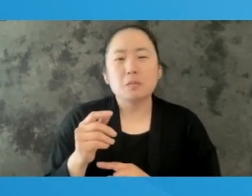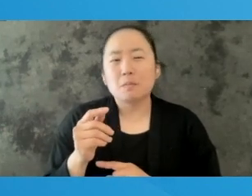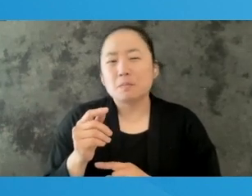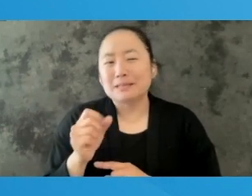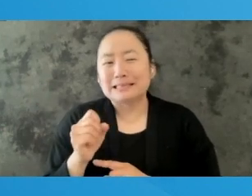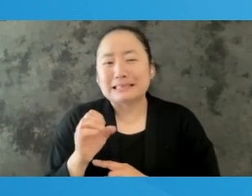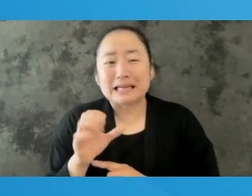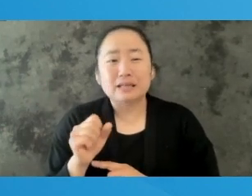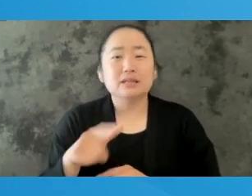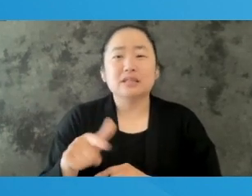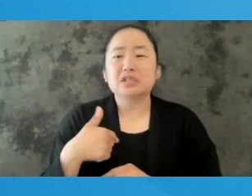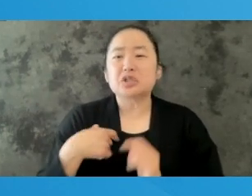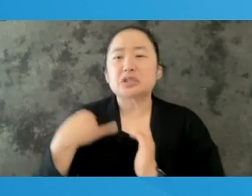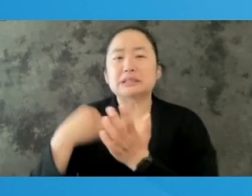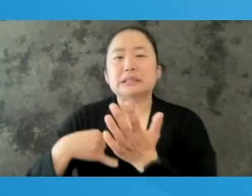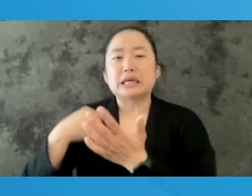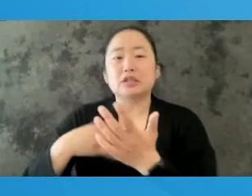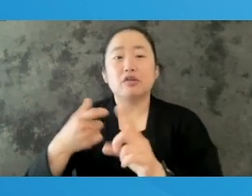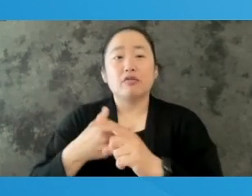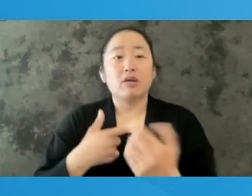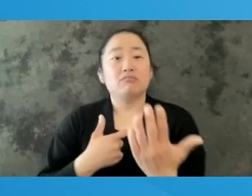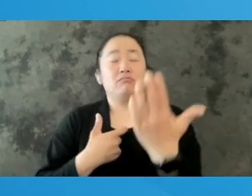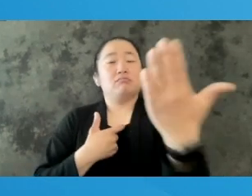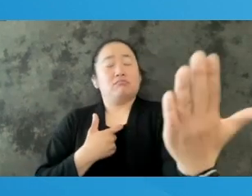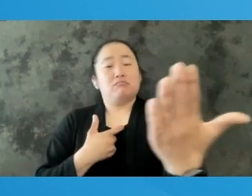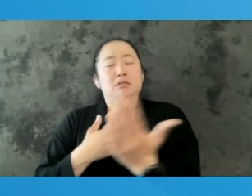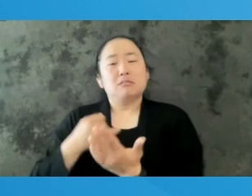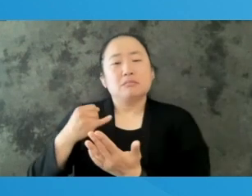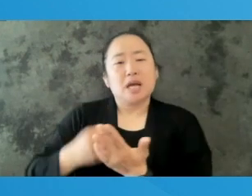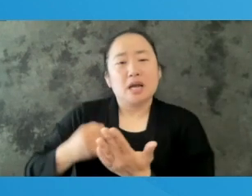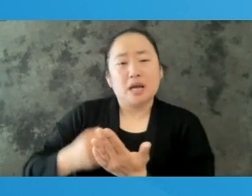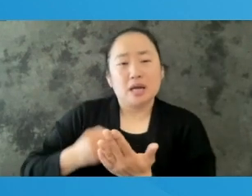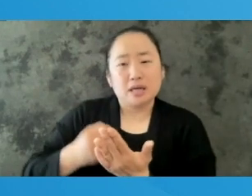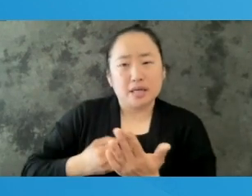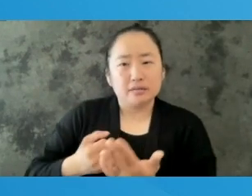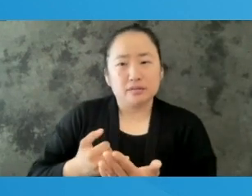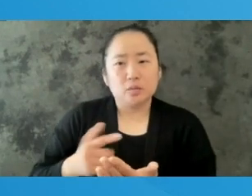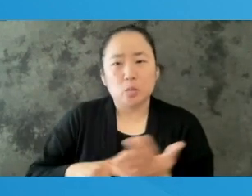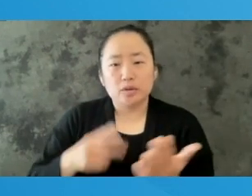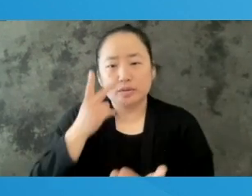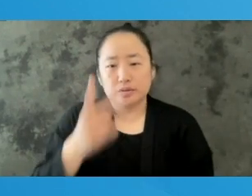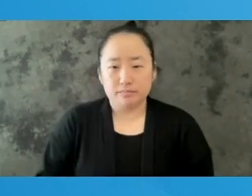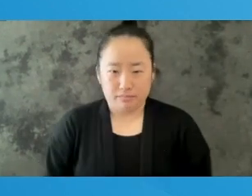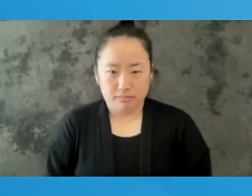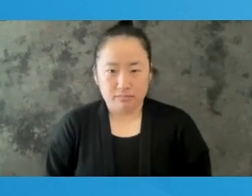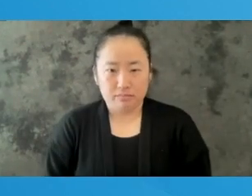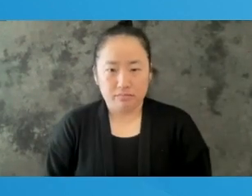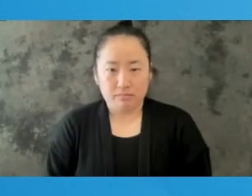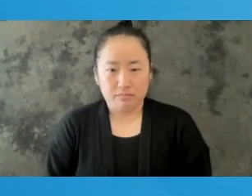now from this kind of zoomed-out perspective.